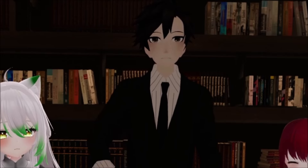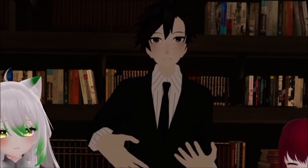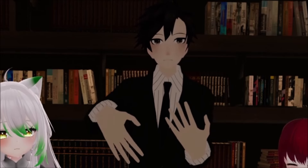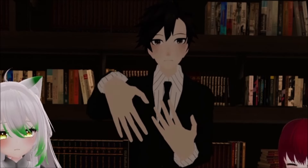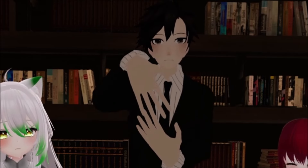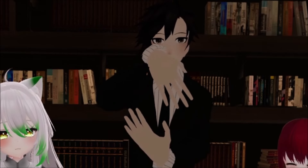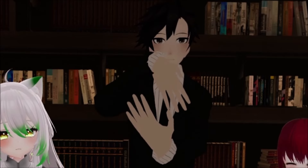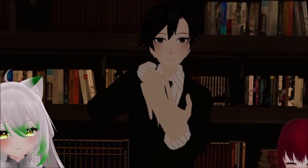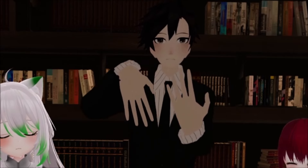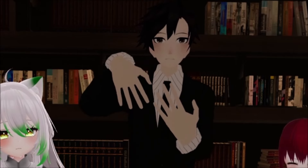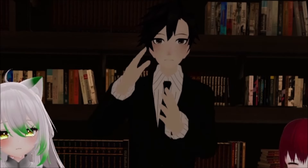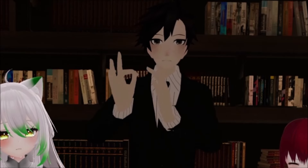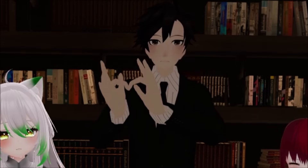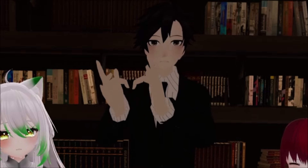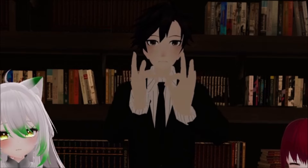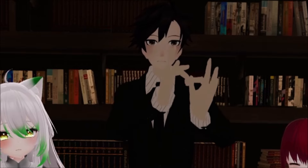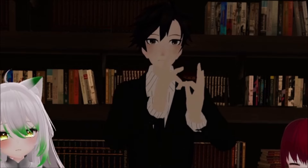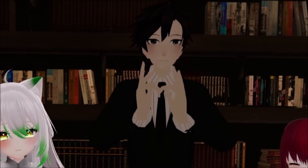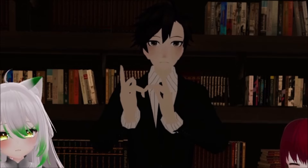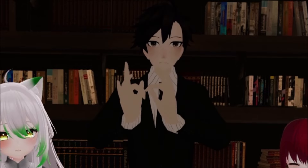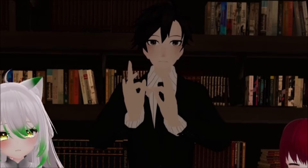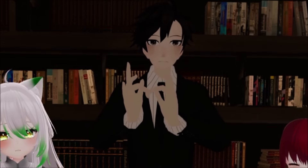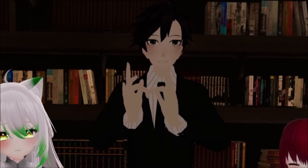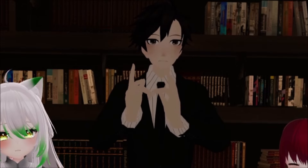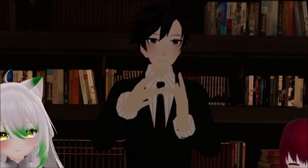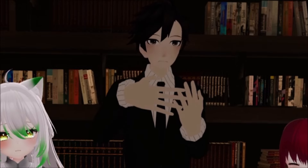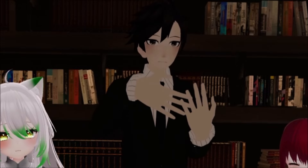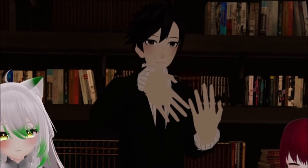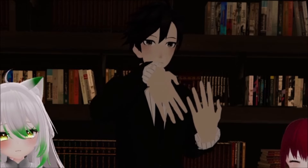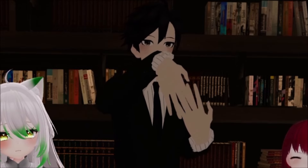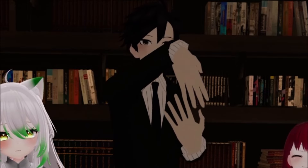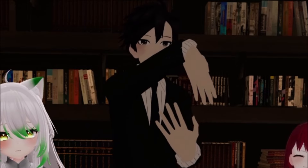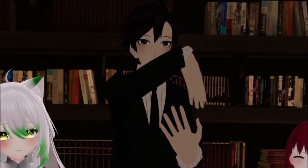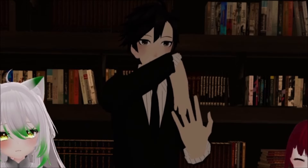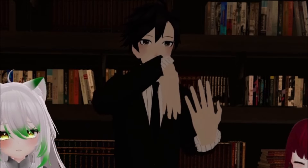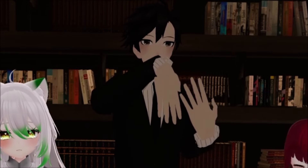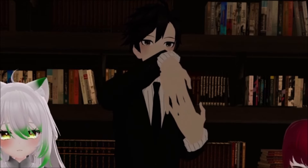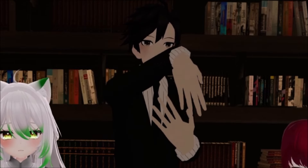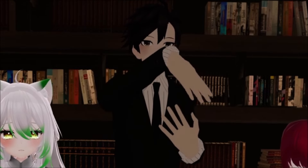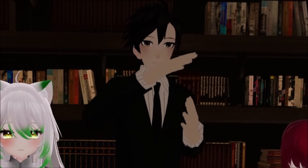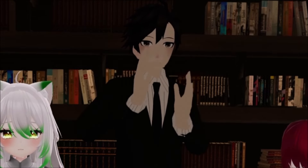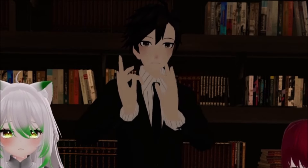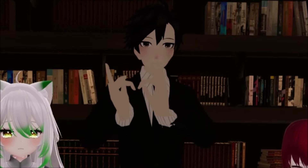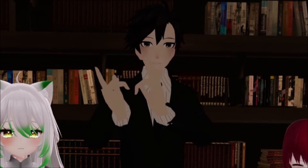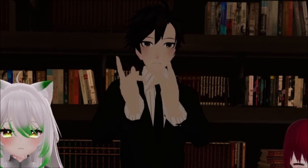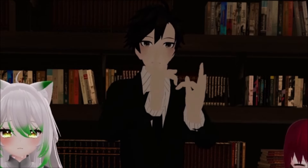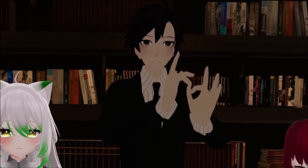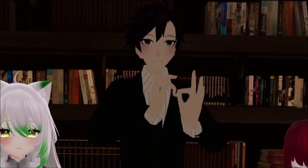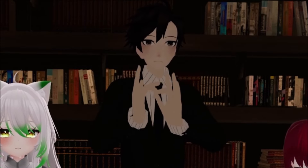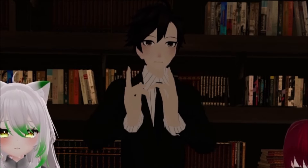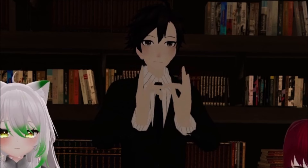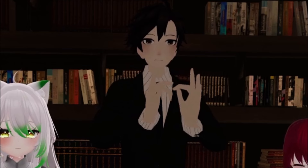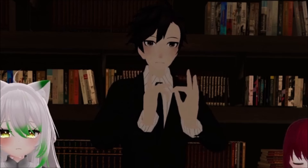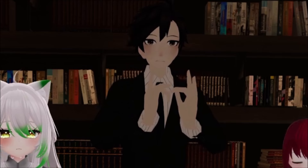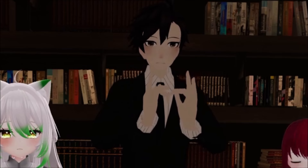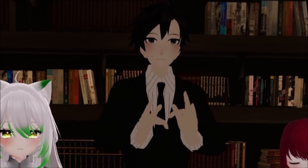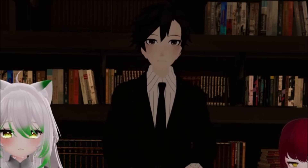(American Sign Language) Social Media